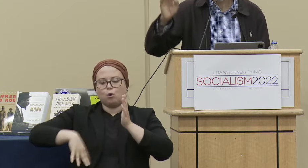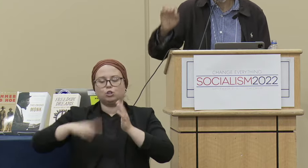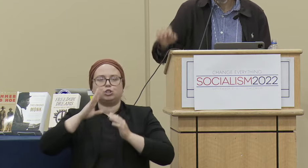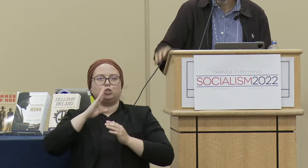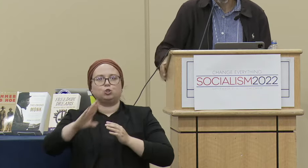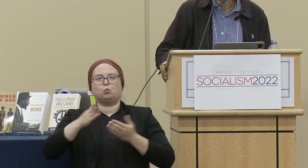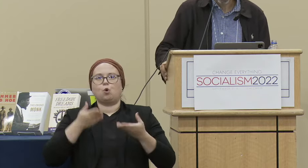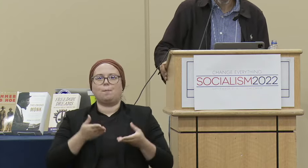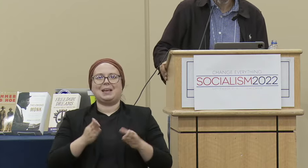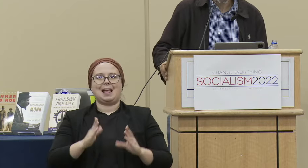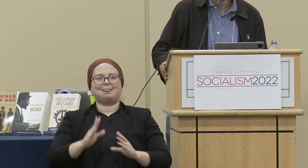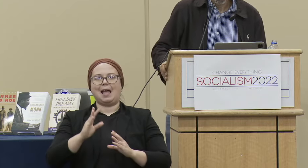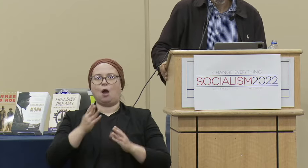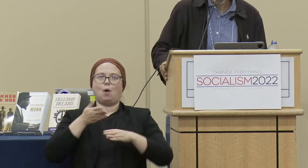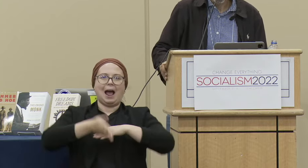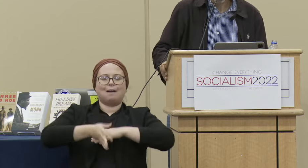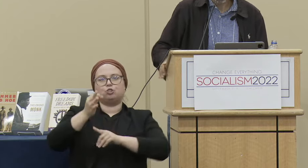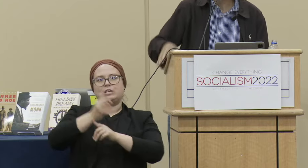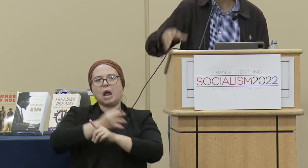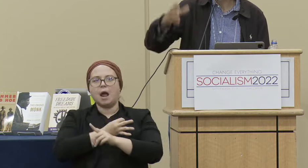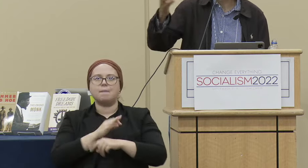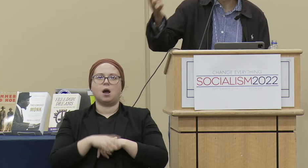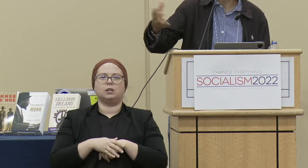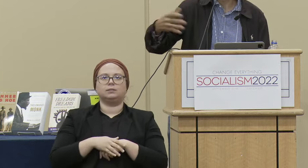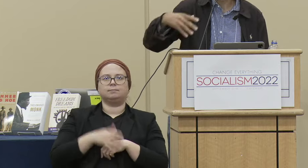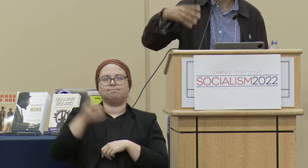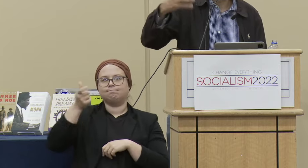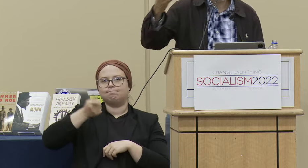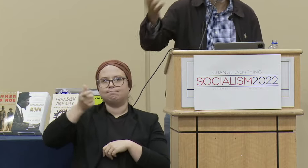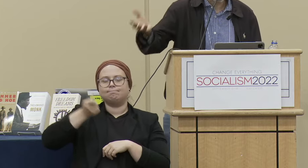They are putting out myths about abortions would be allowed at nine months. Pension monies will be taken by the